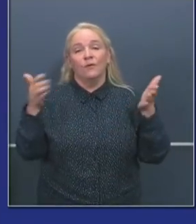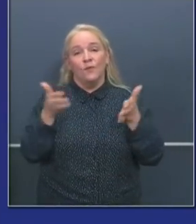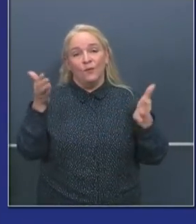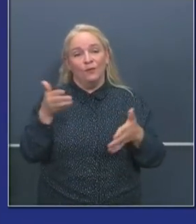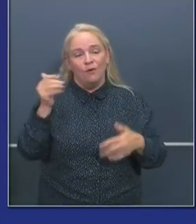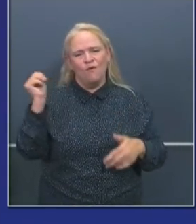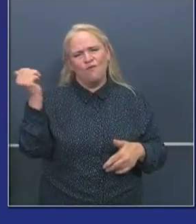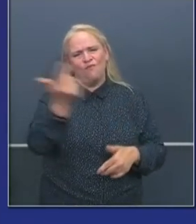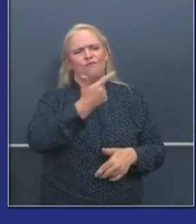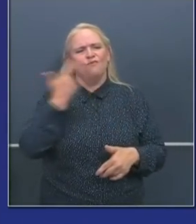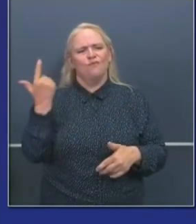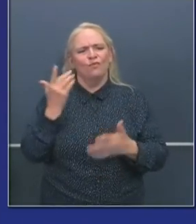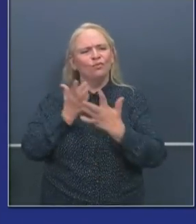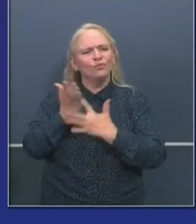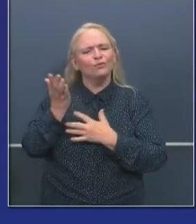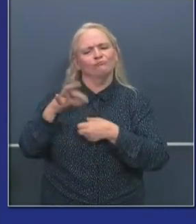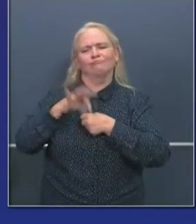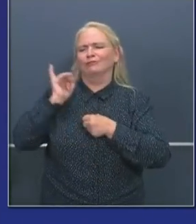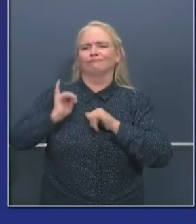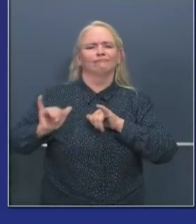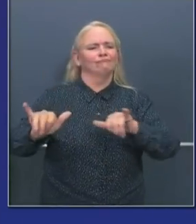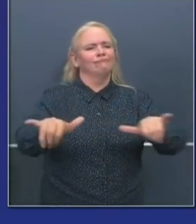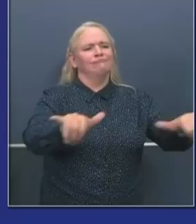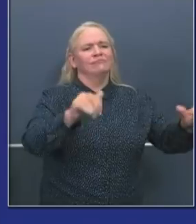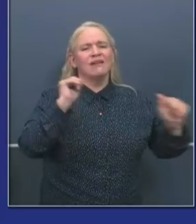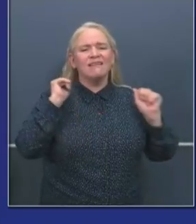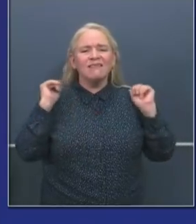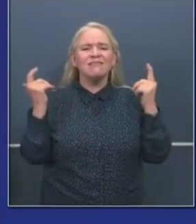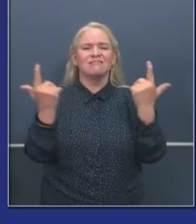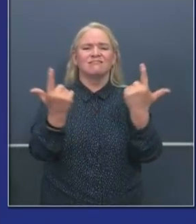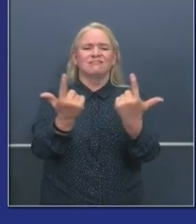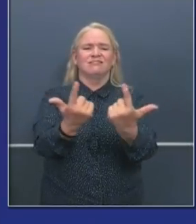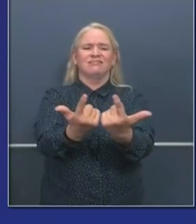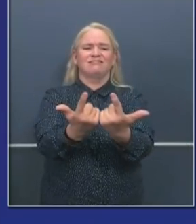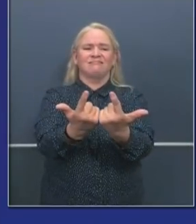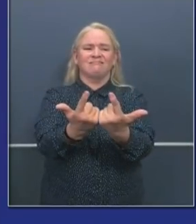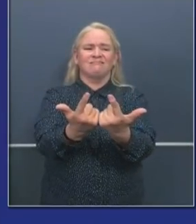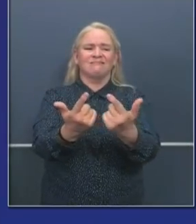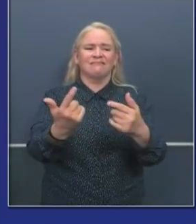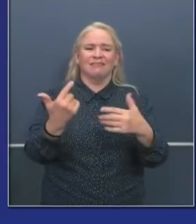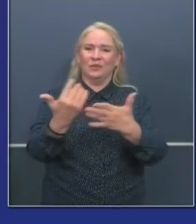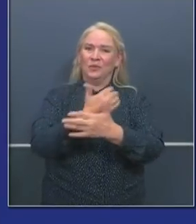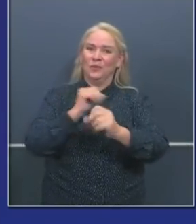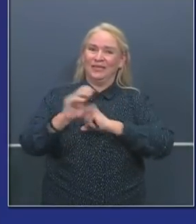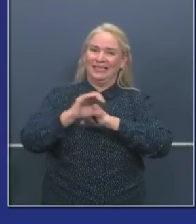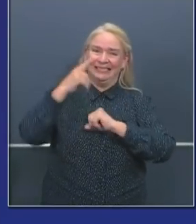NOT WEARING A MASK AND WEARING A FACE COVERING AND I WANT TO JUST ENCOURAGE ALL OF YOU IN